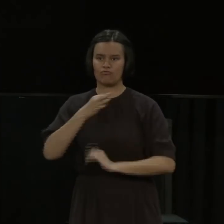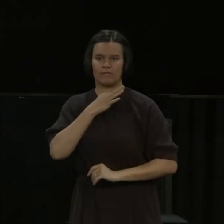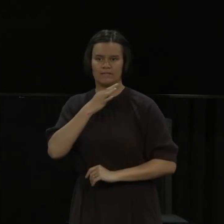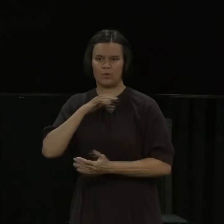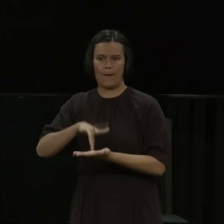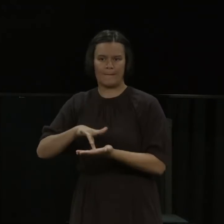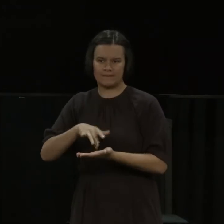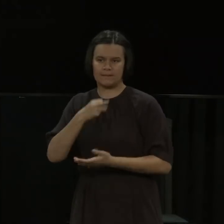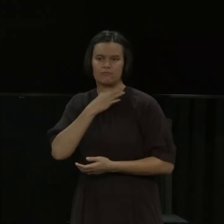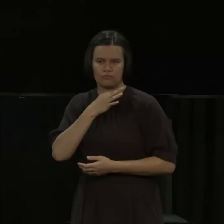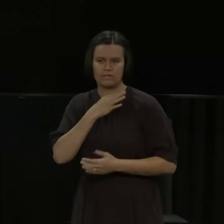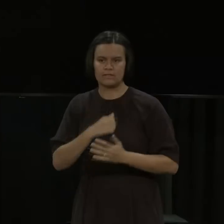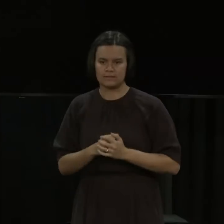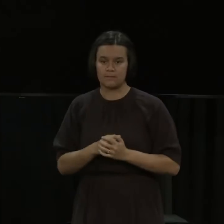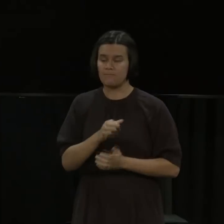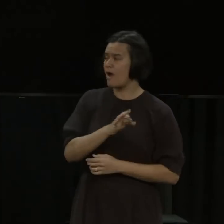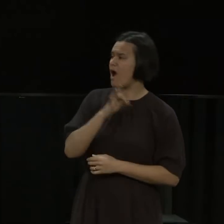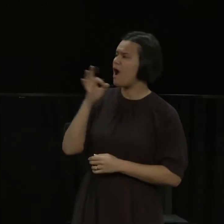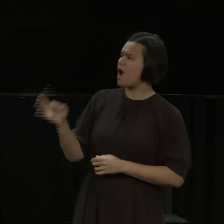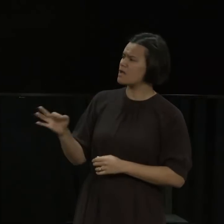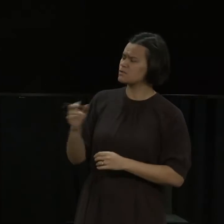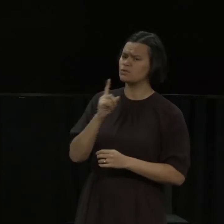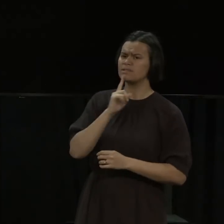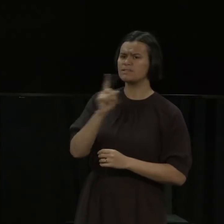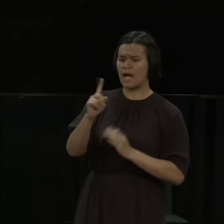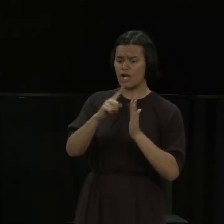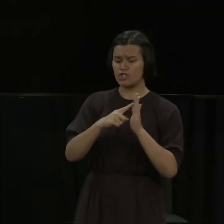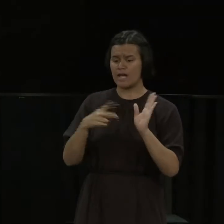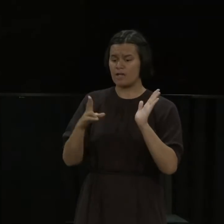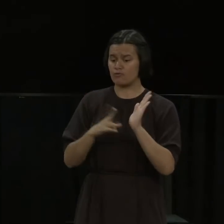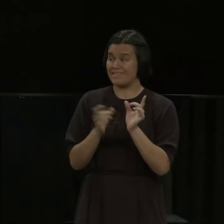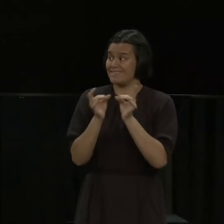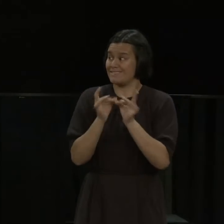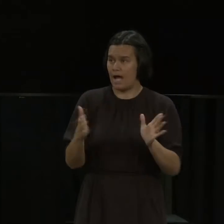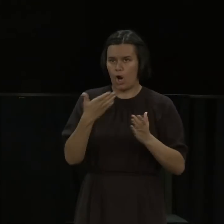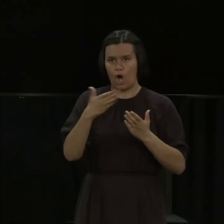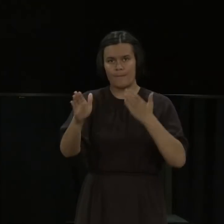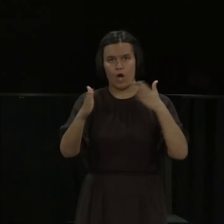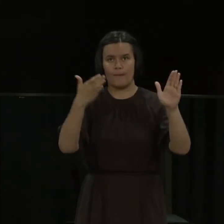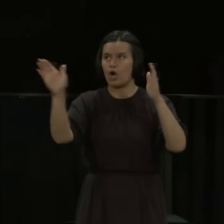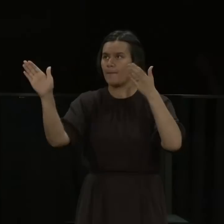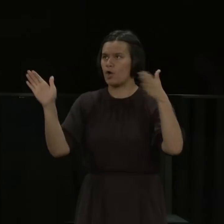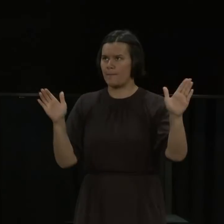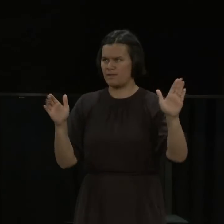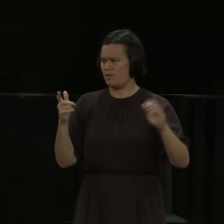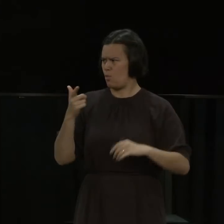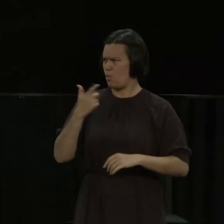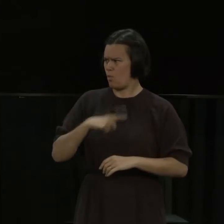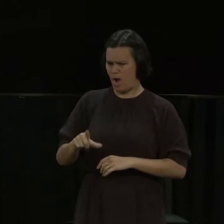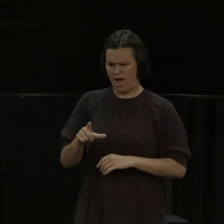It is not a low risk pathway. We will be very upfront about